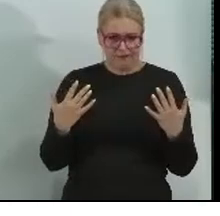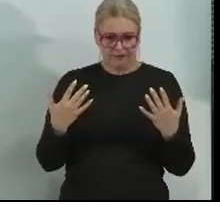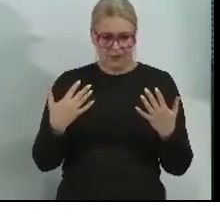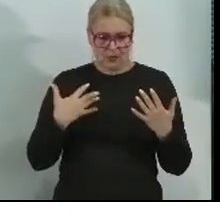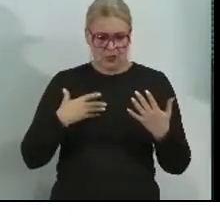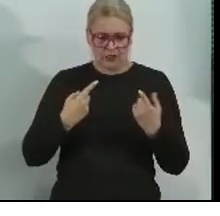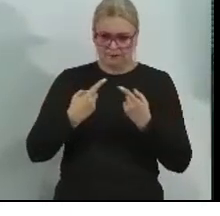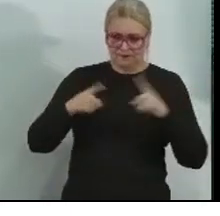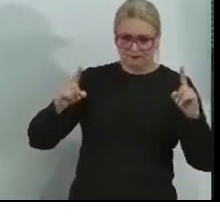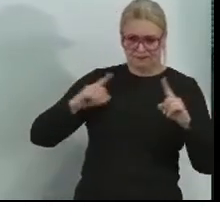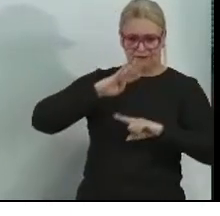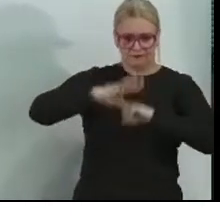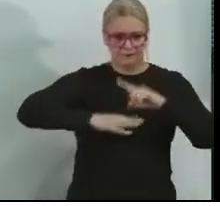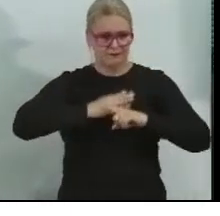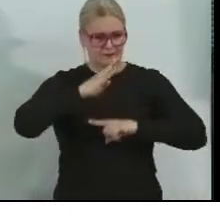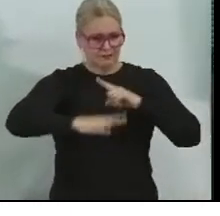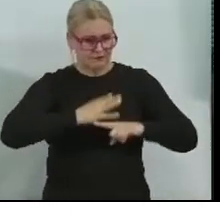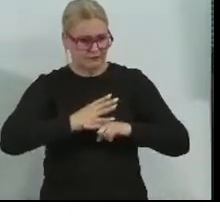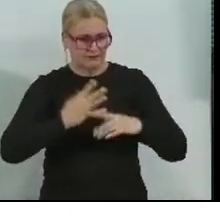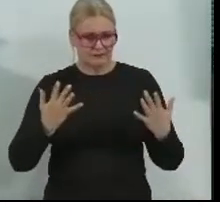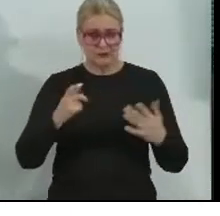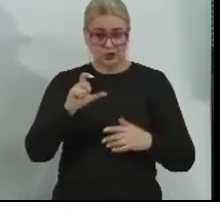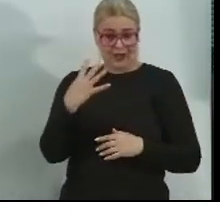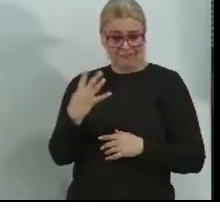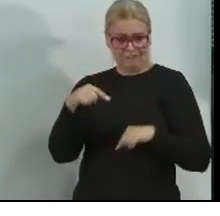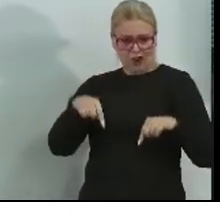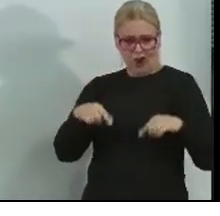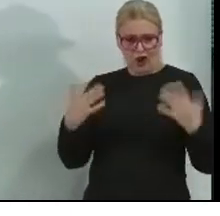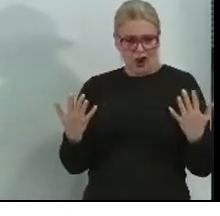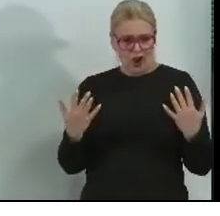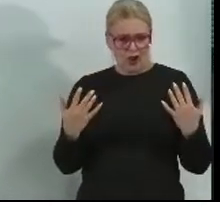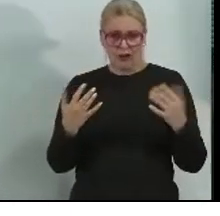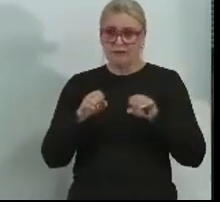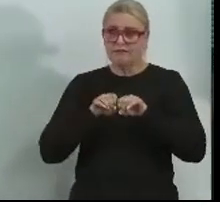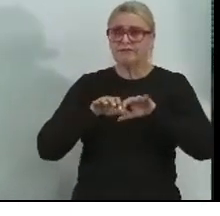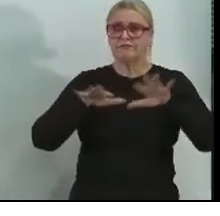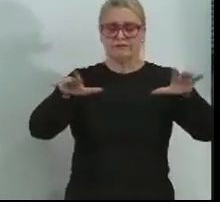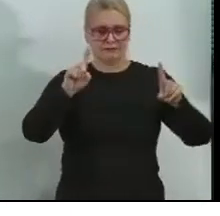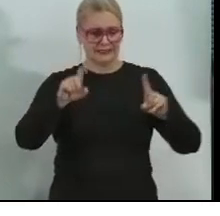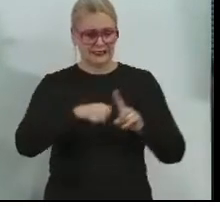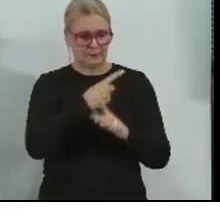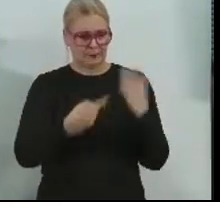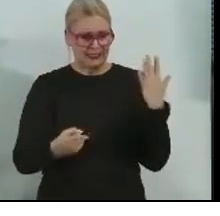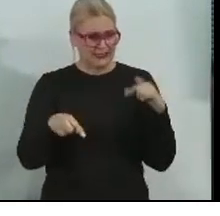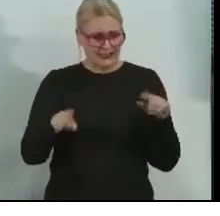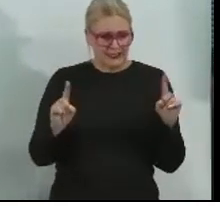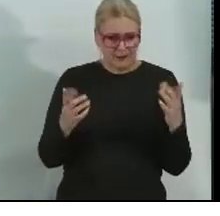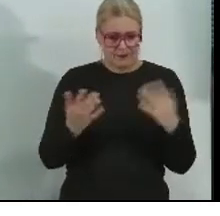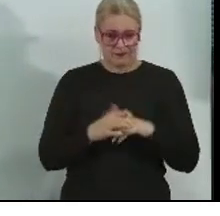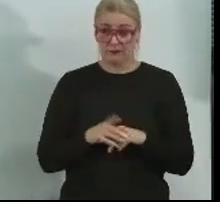But, but specifically like we just heard from Katie specifically around the representation